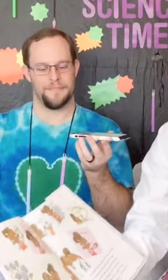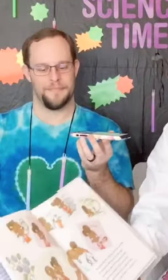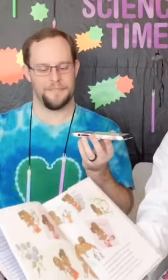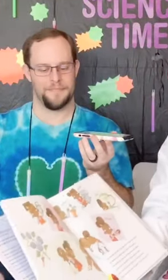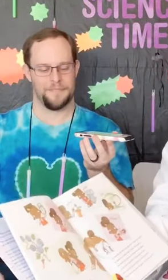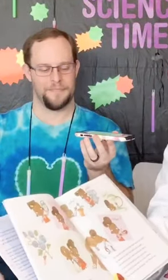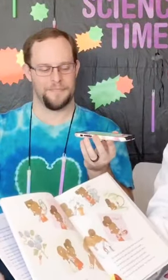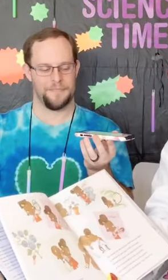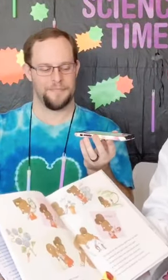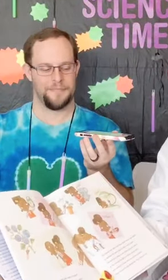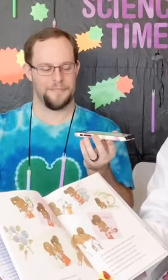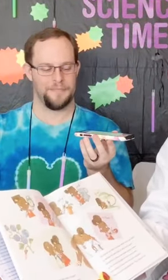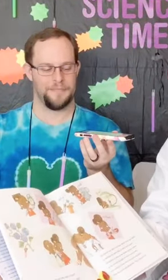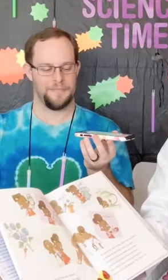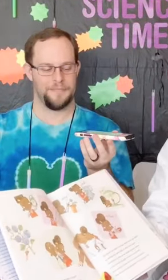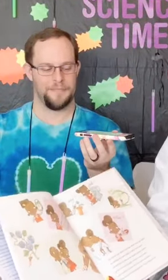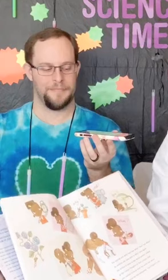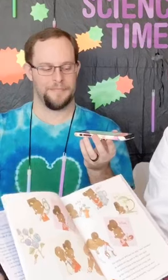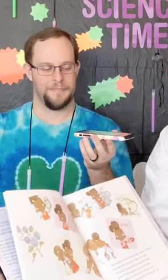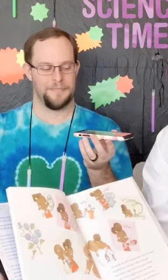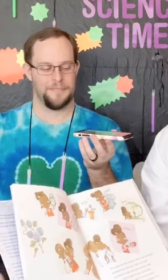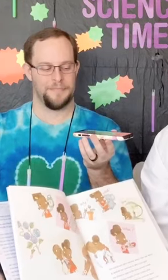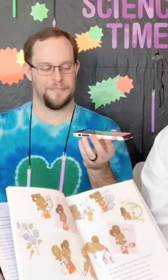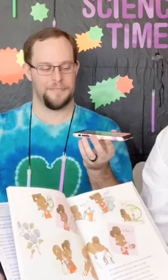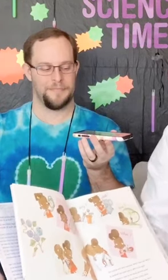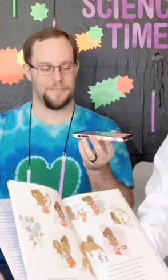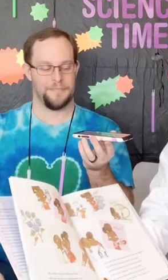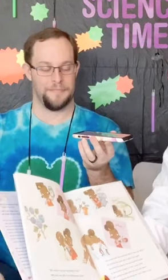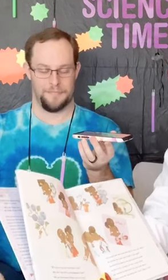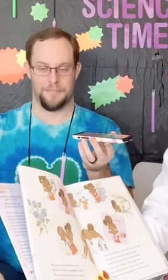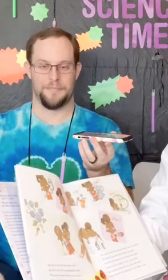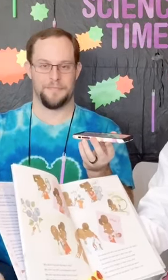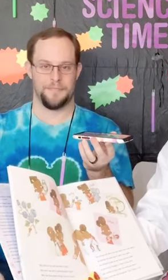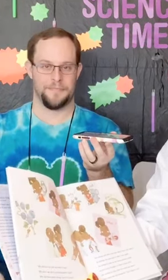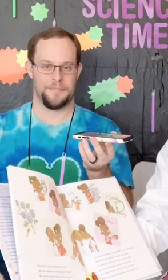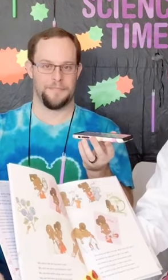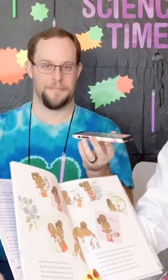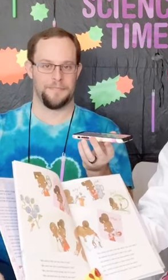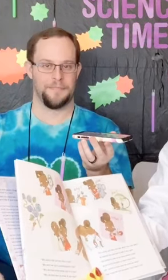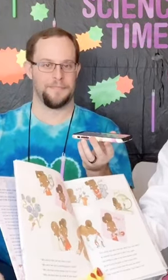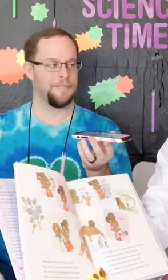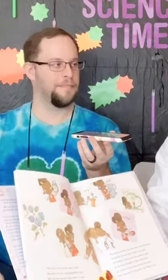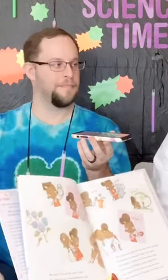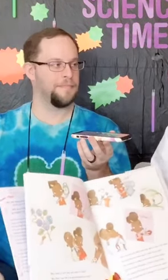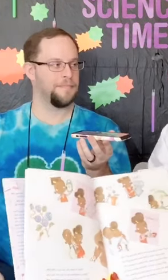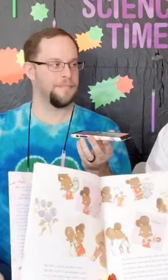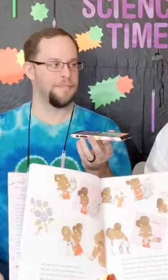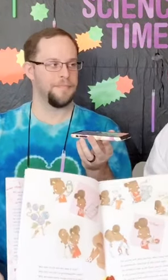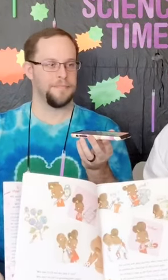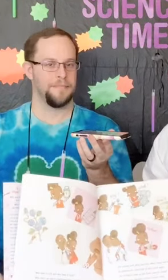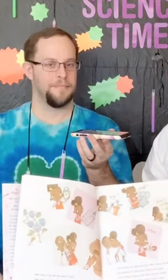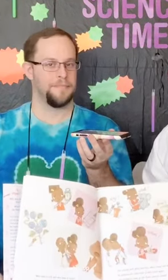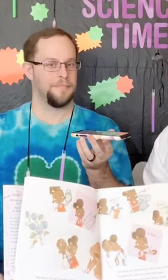Why does it tick? And why does it tok? Why don't we call it a granddaughter